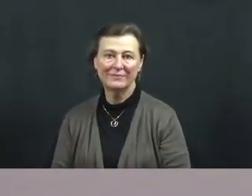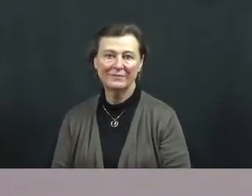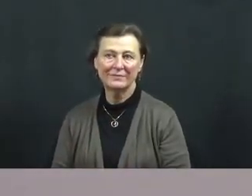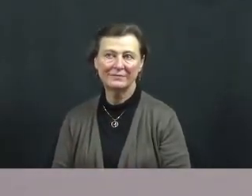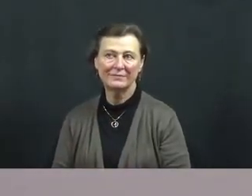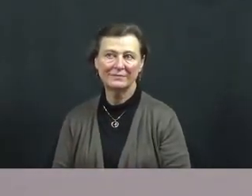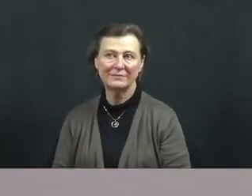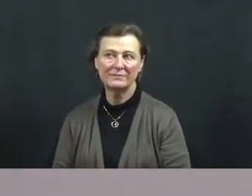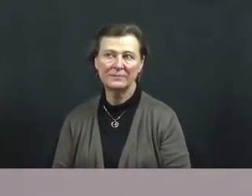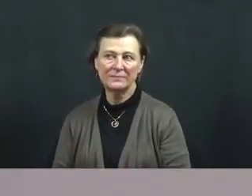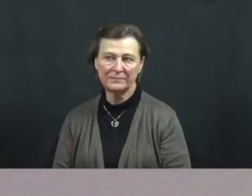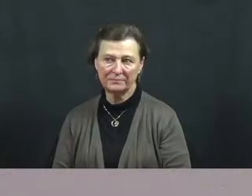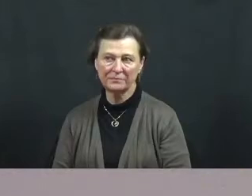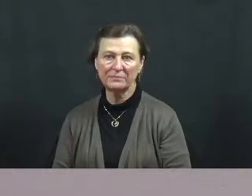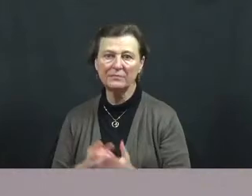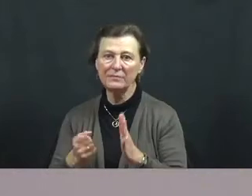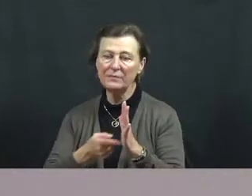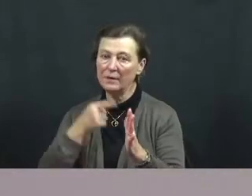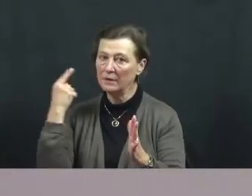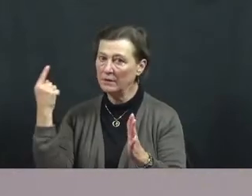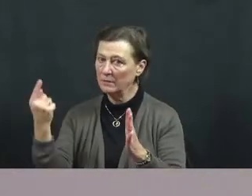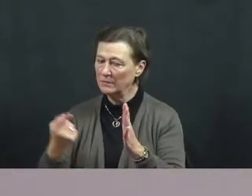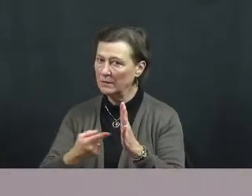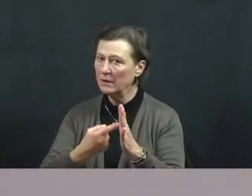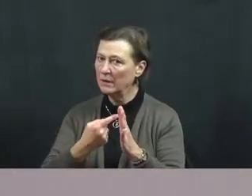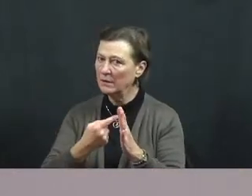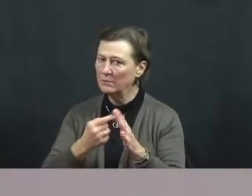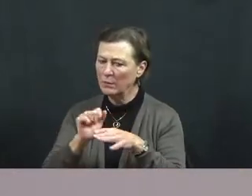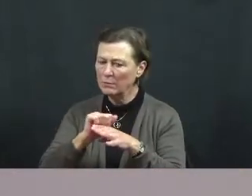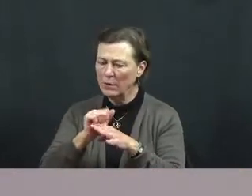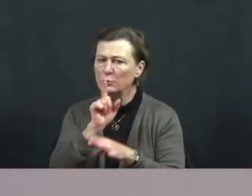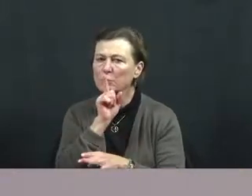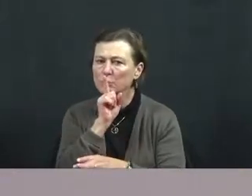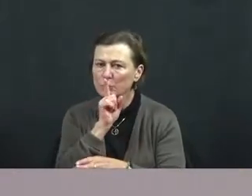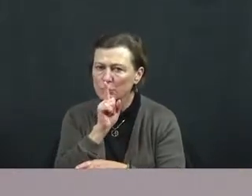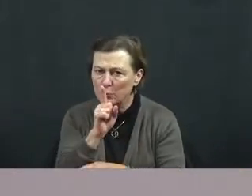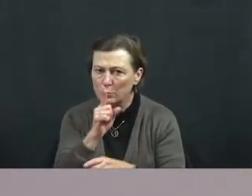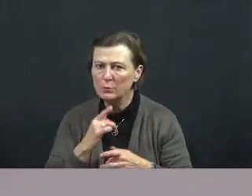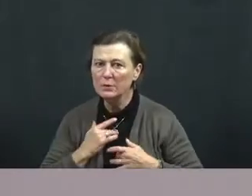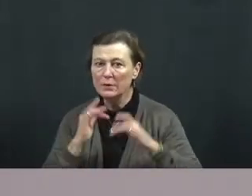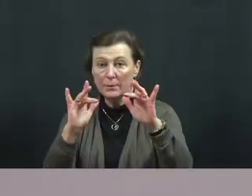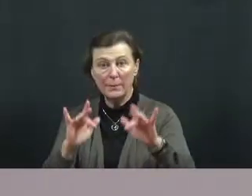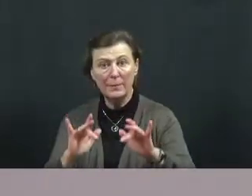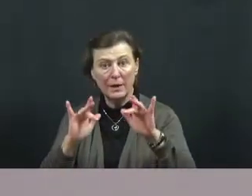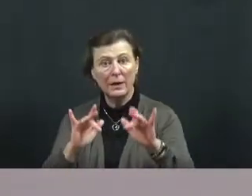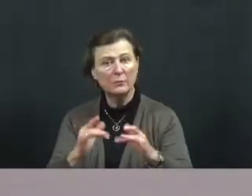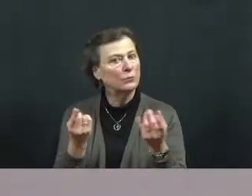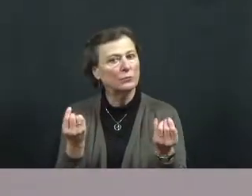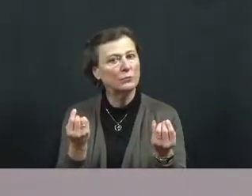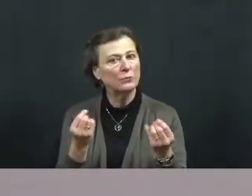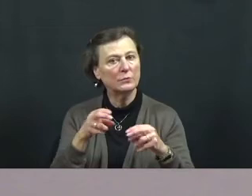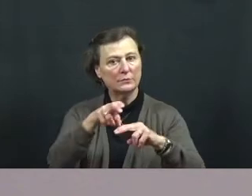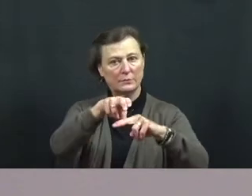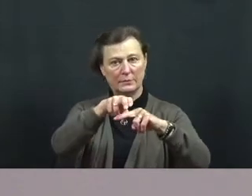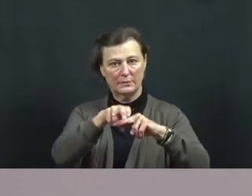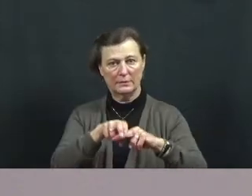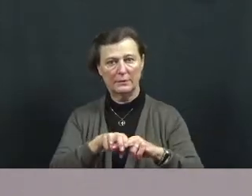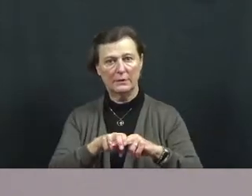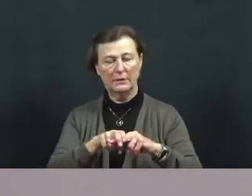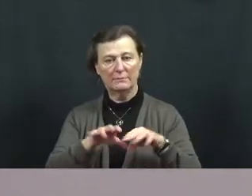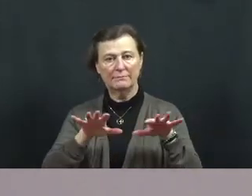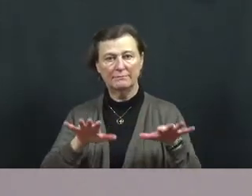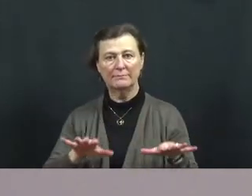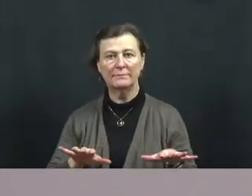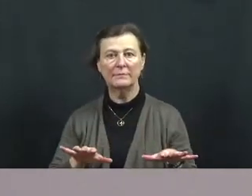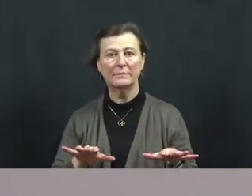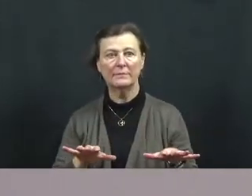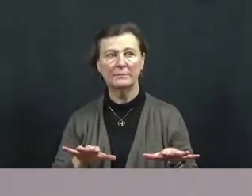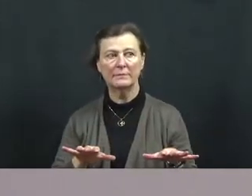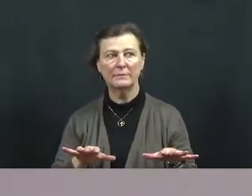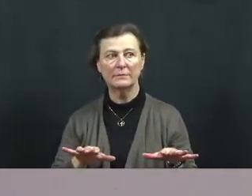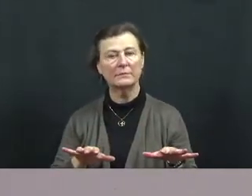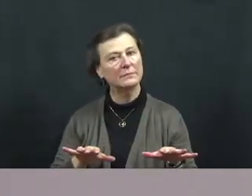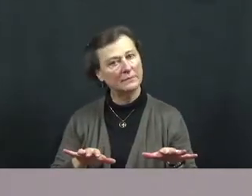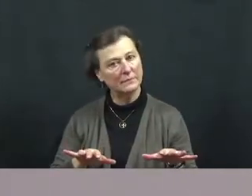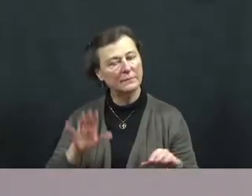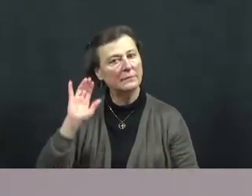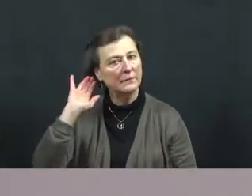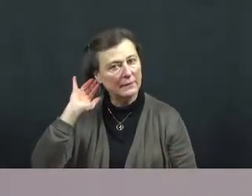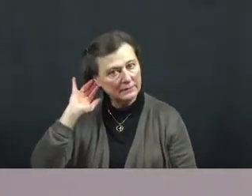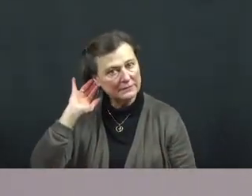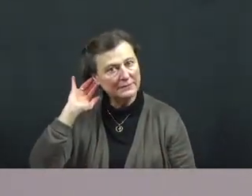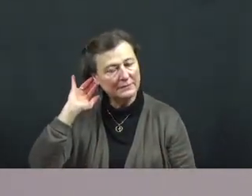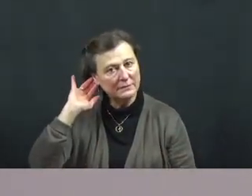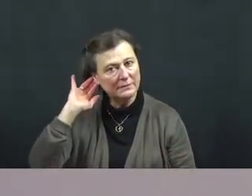Sometimes to practice true compassion, you need to sit still